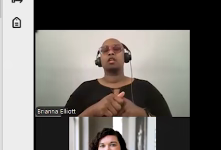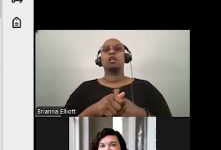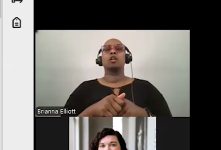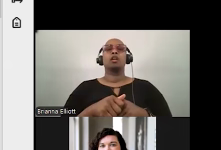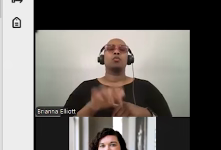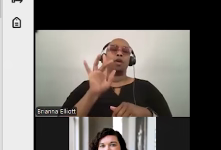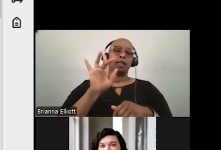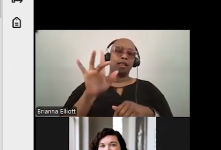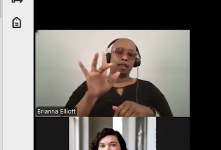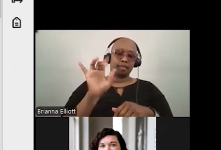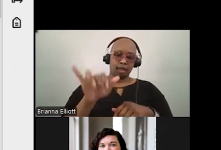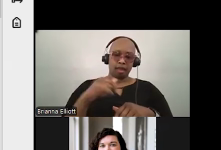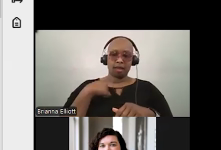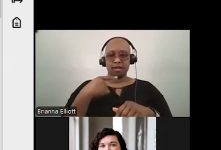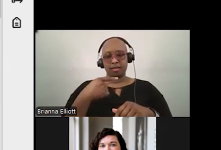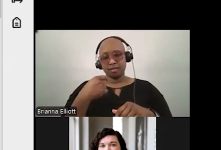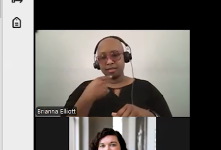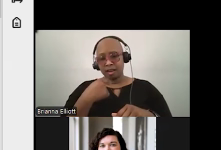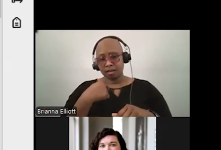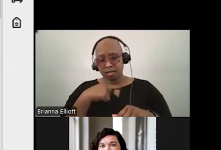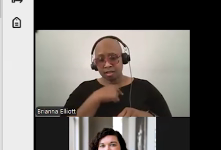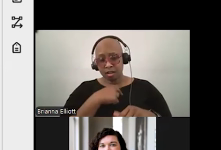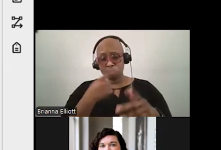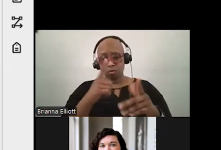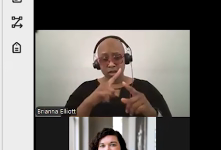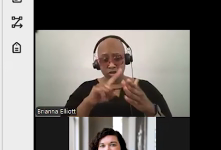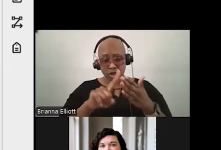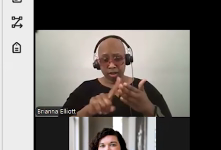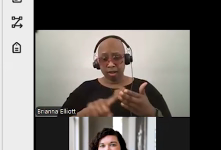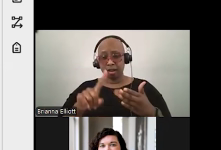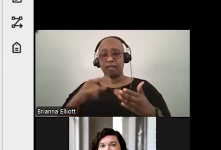to tell us all the things that it's checking for, and we're going to click start checking. Oh no,